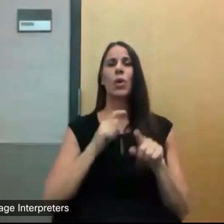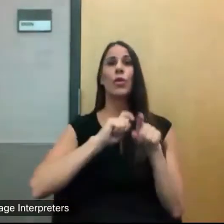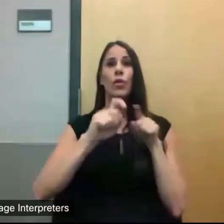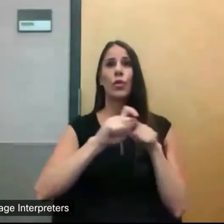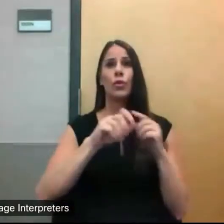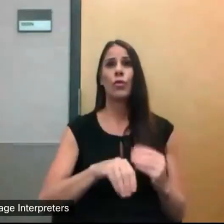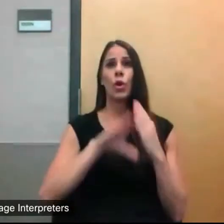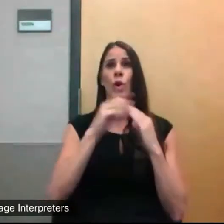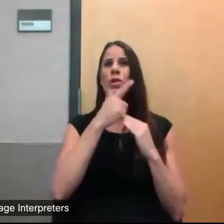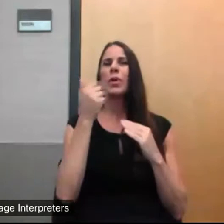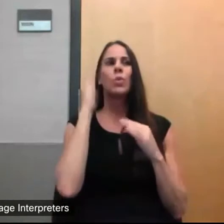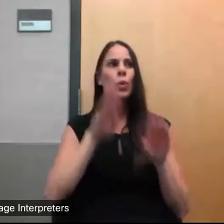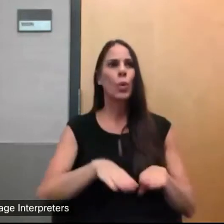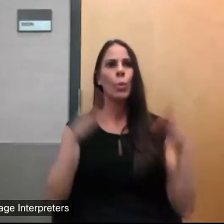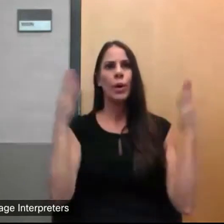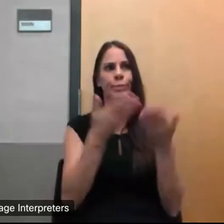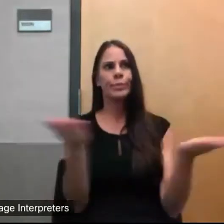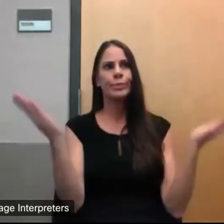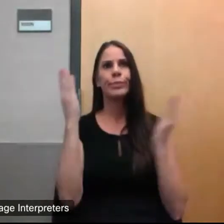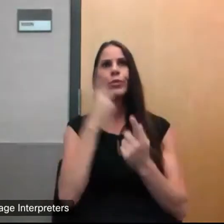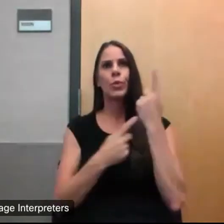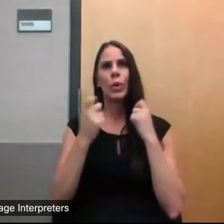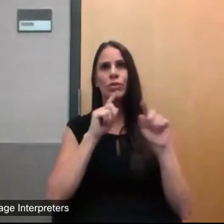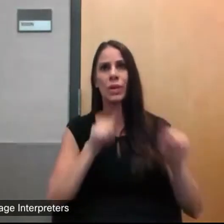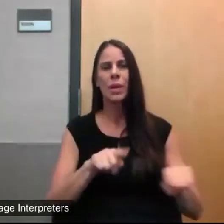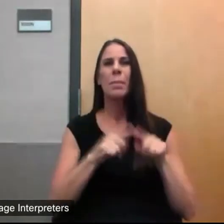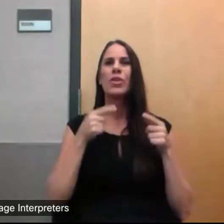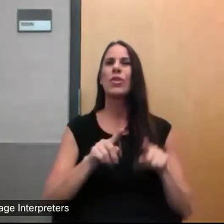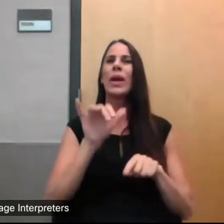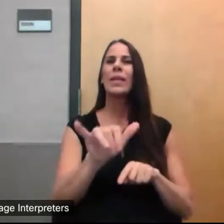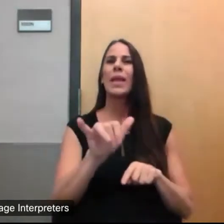it up to questions and answers, but in those were always nuggets of truth about how we